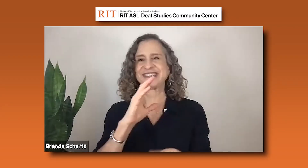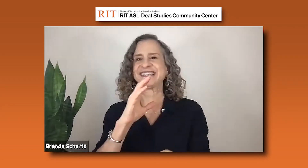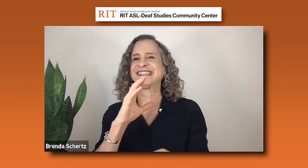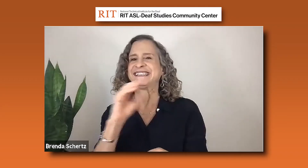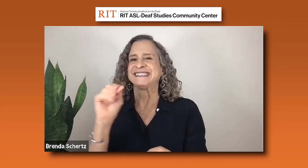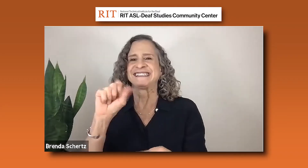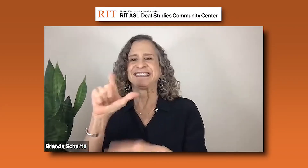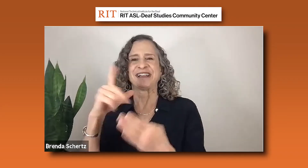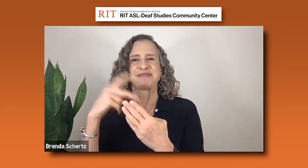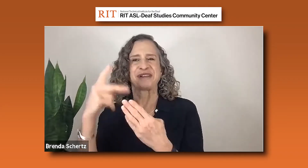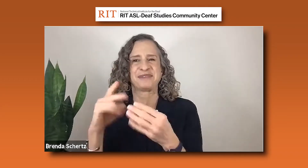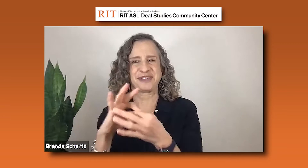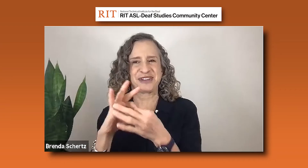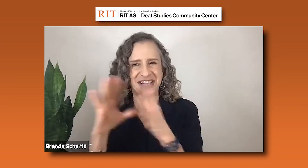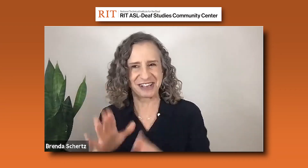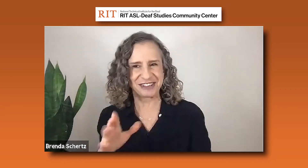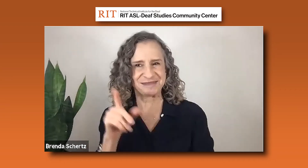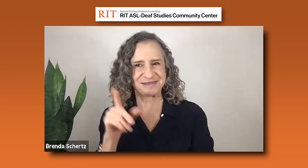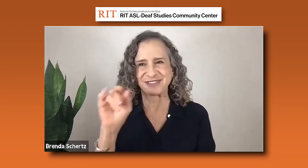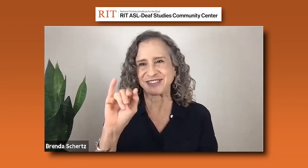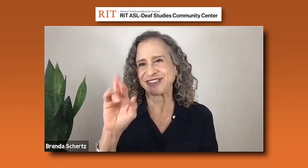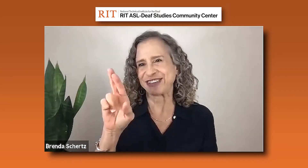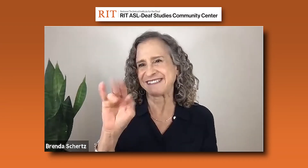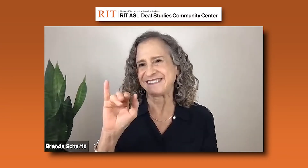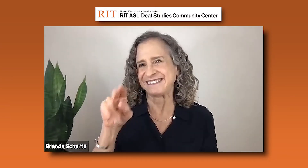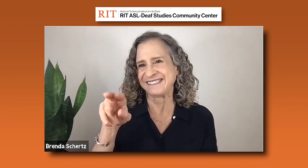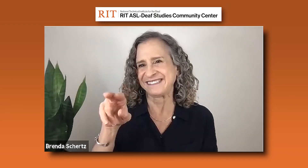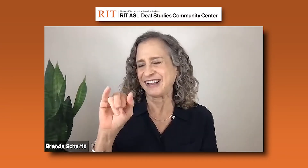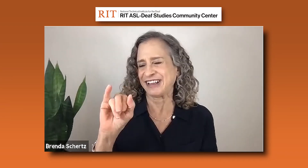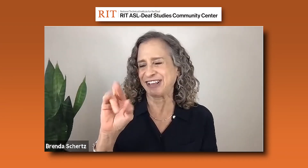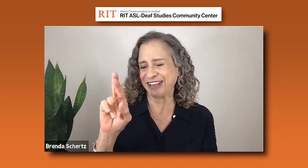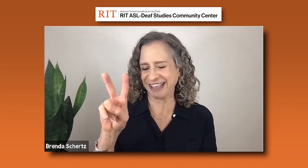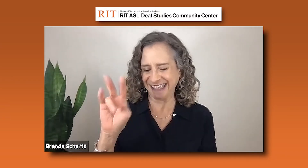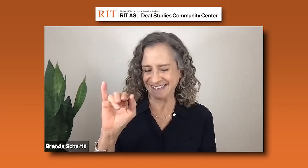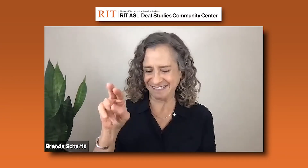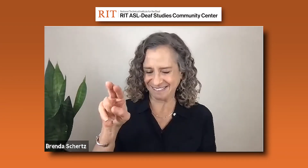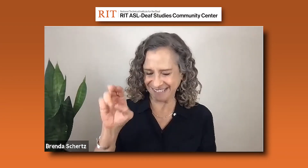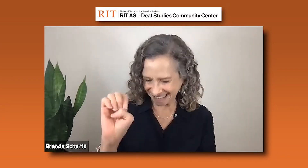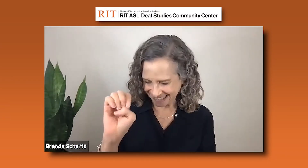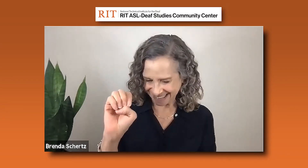He is currently an ASL professor and an ASL program coordinator